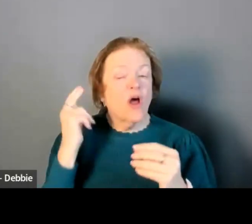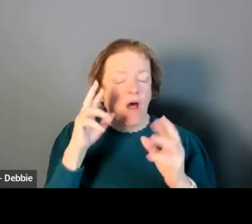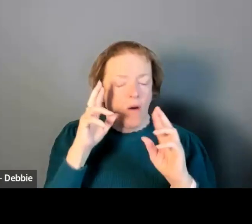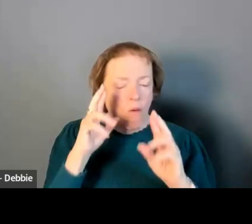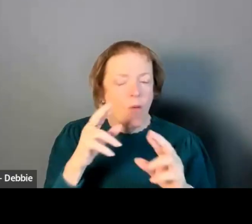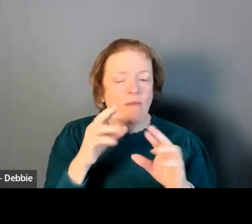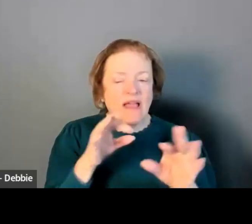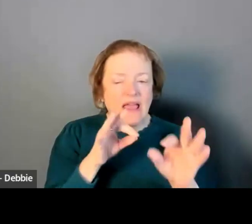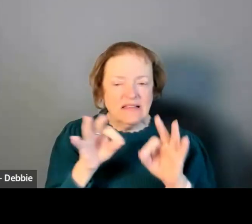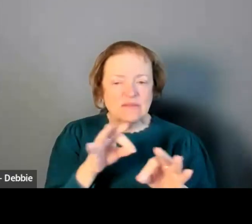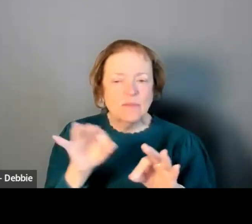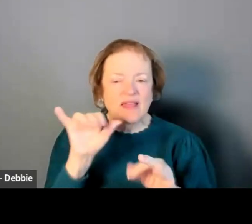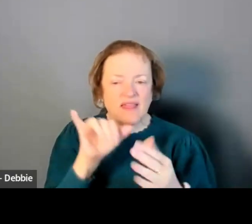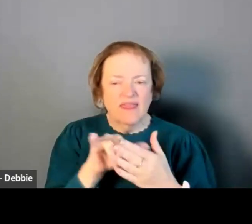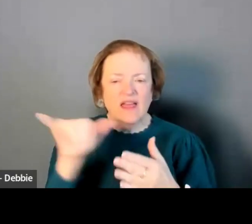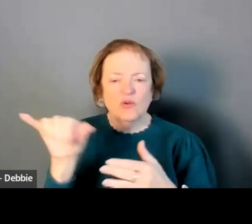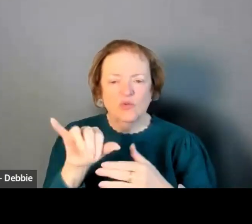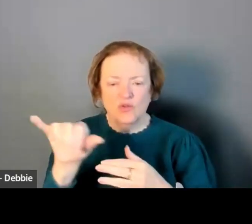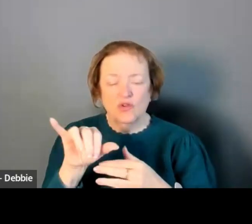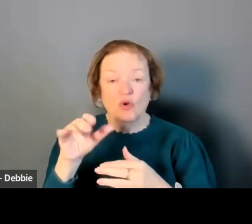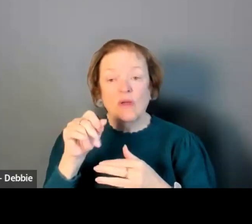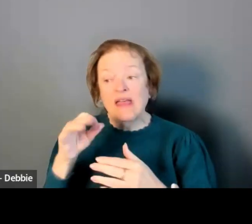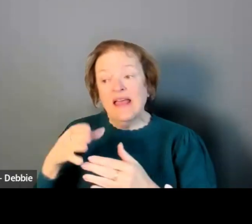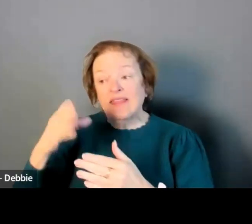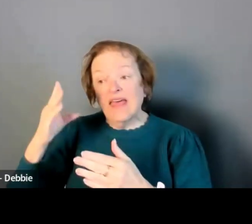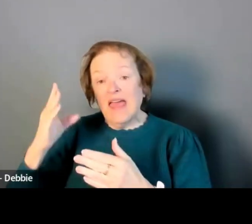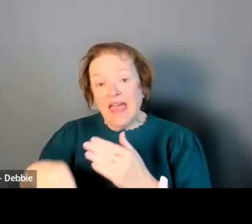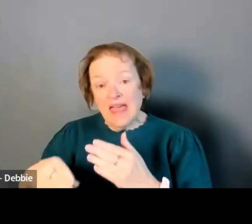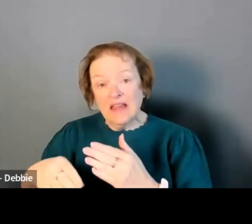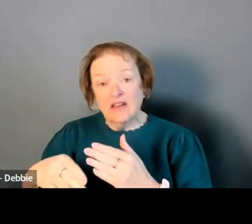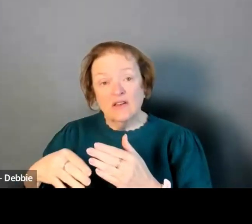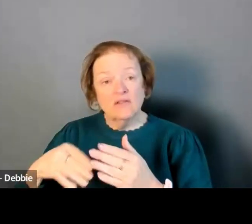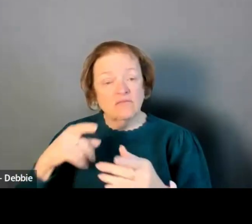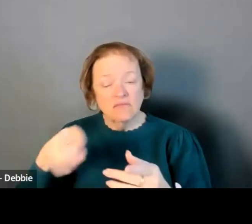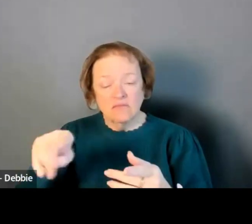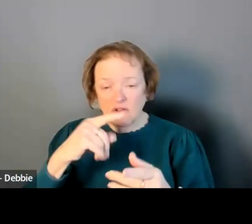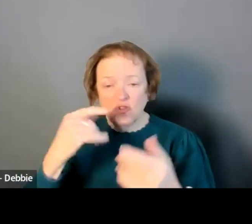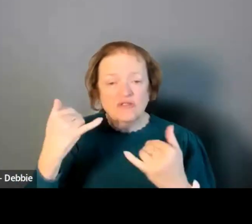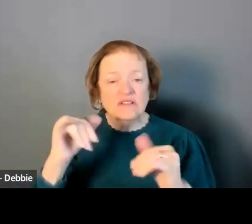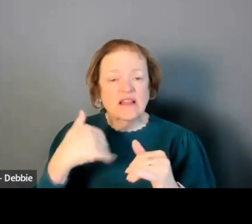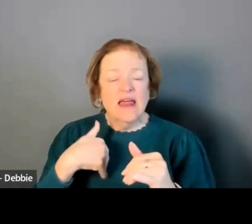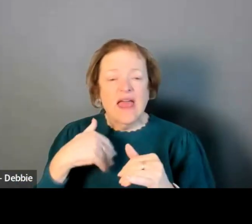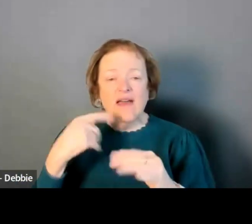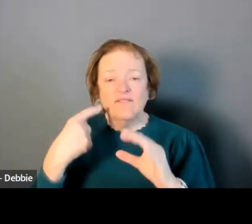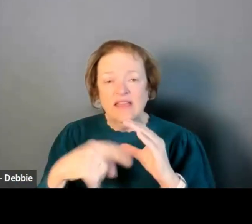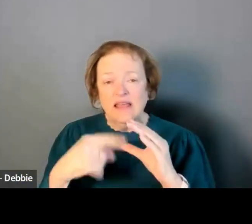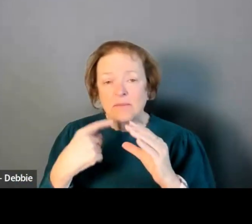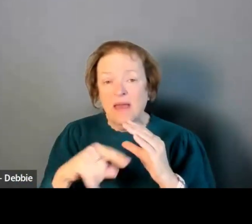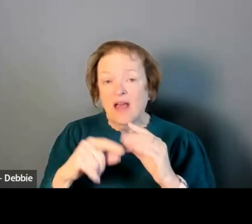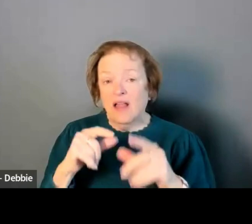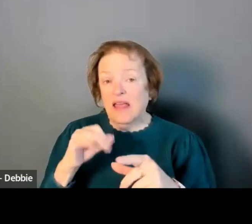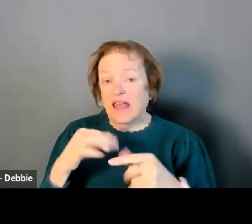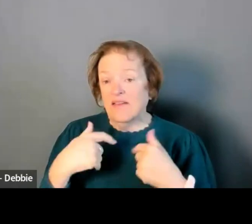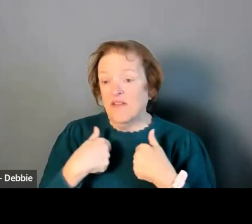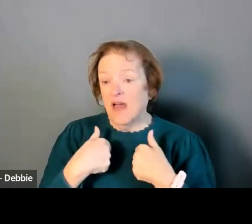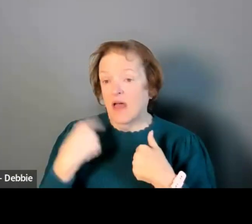At the end of this, you definitely you'll have my email, and if I am somebody that you would like to speak to,